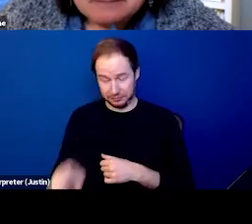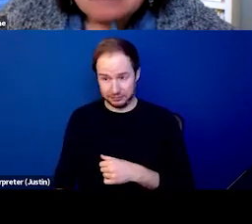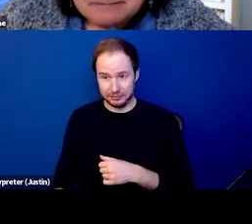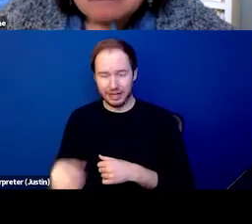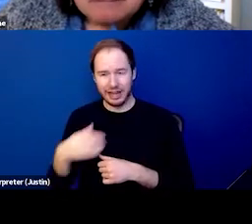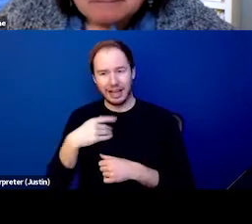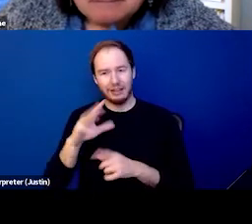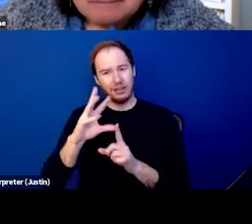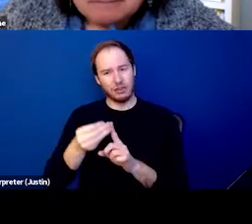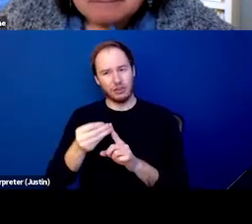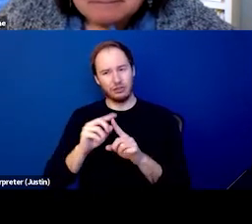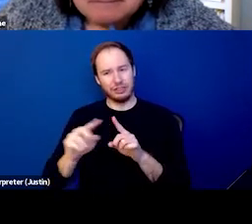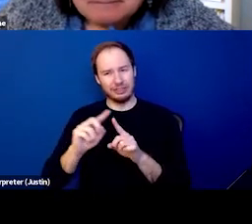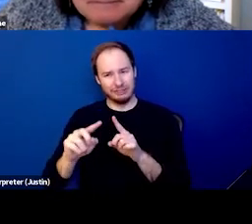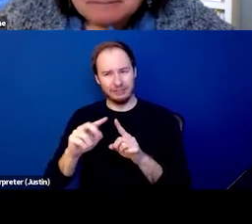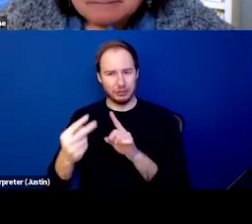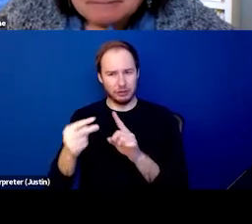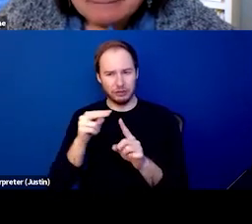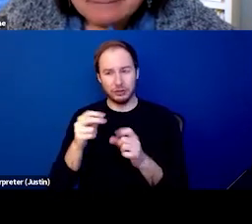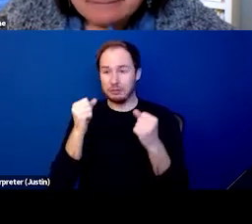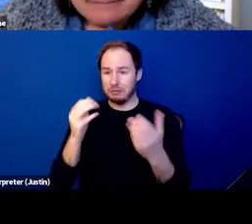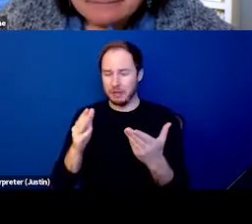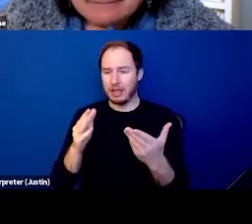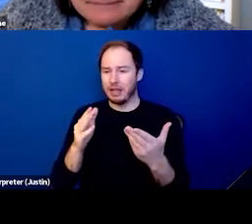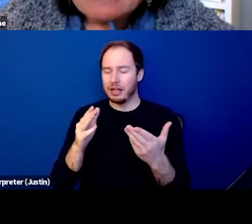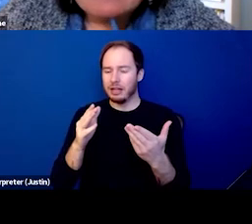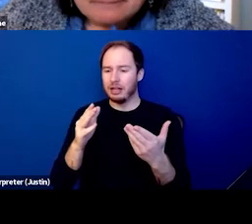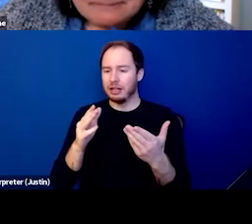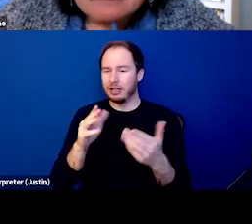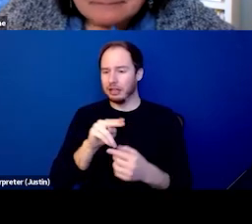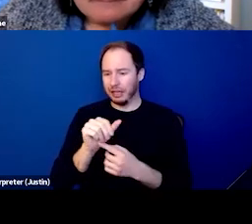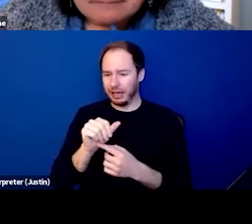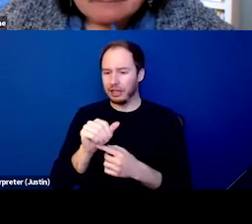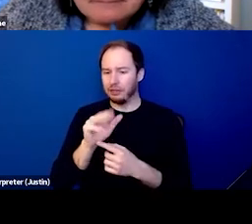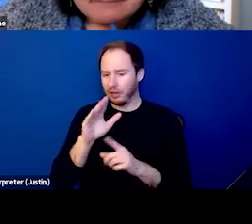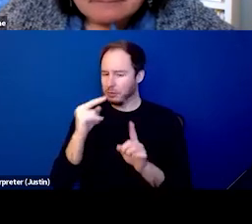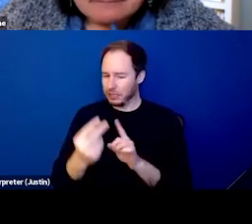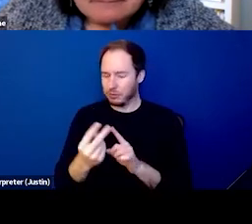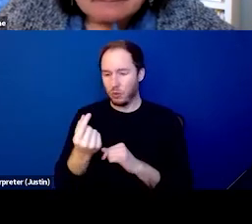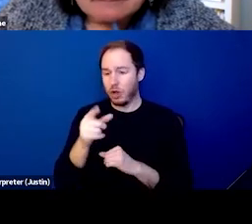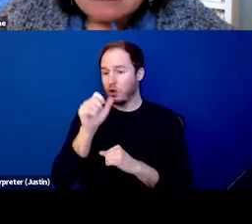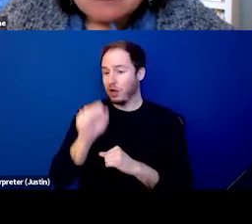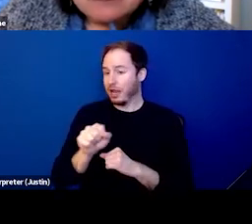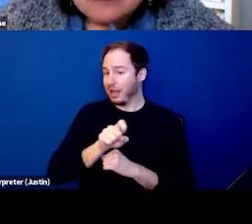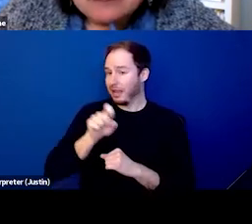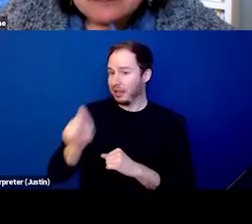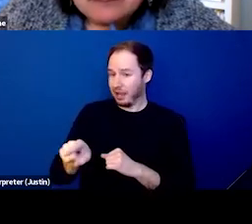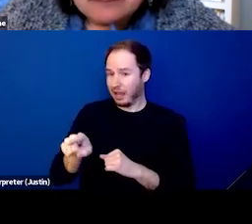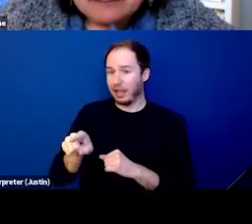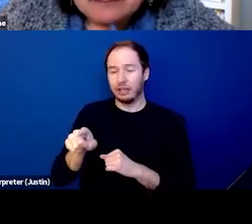and how a lot of native people perceive homelessness. You can ask this question in a number of ways